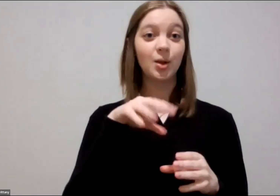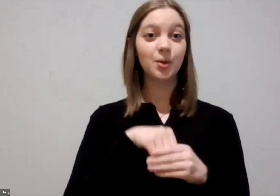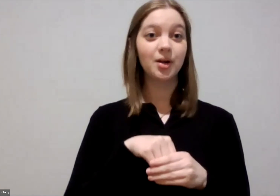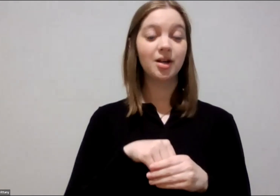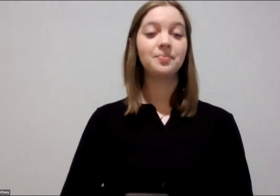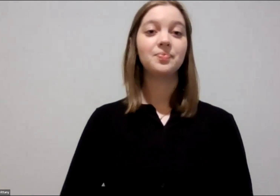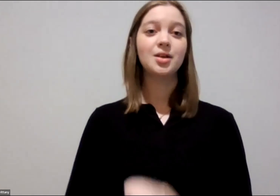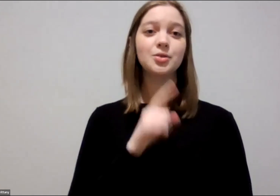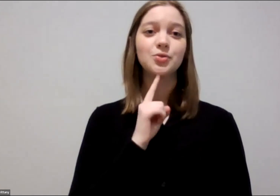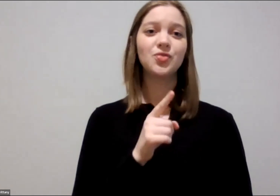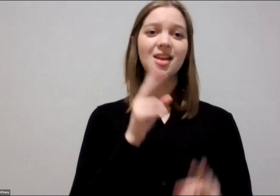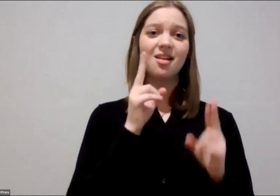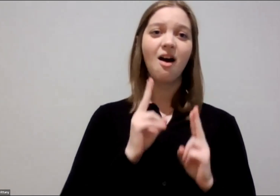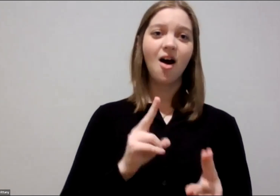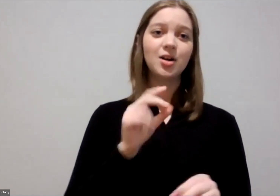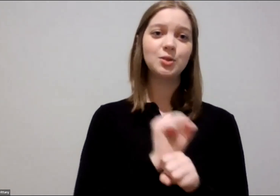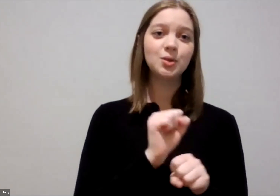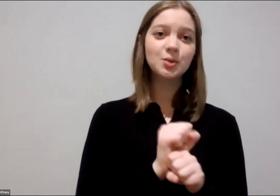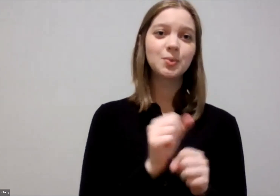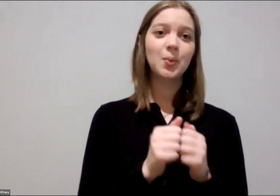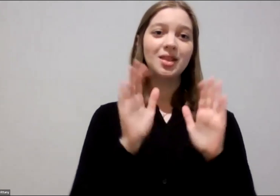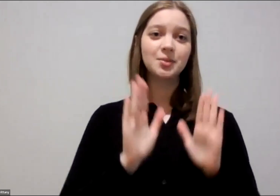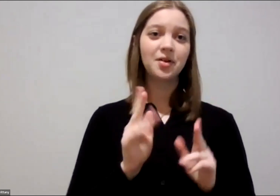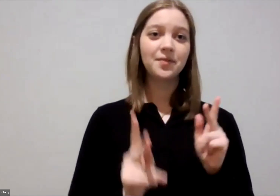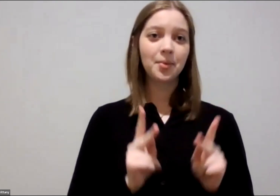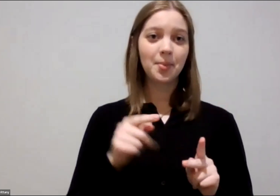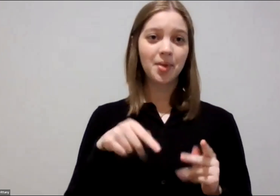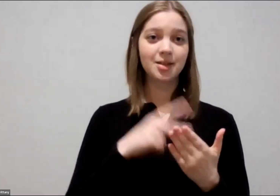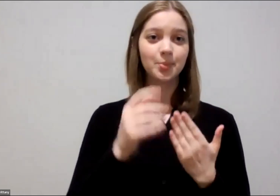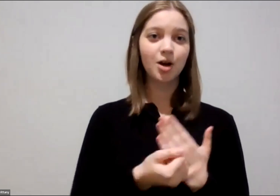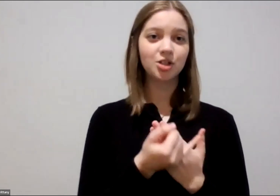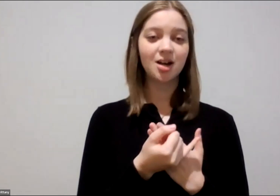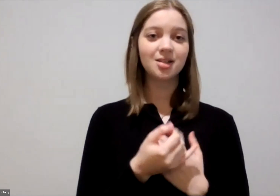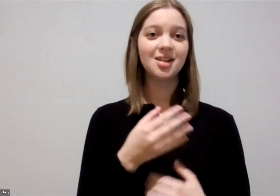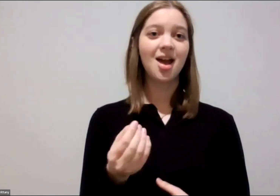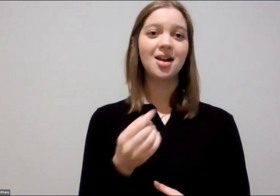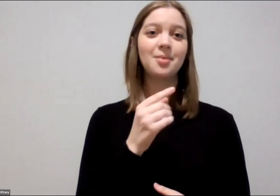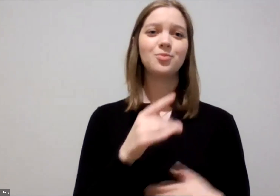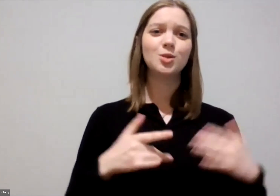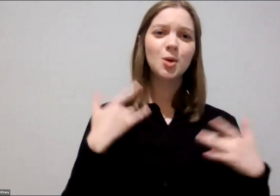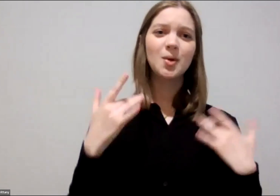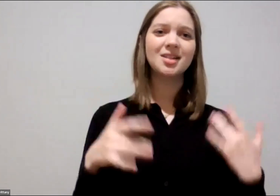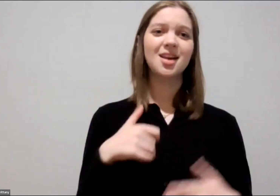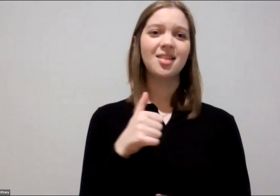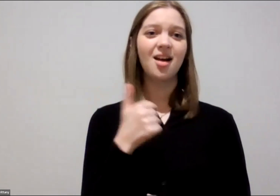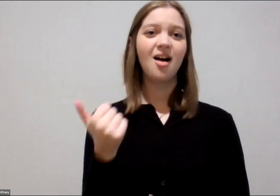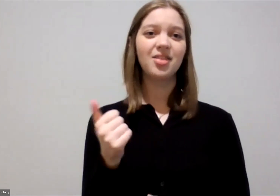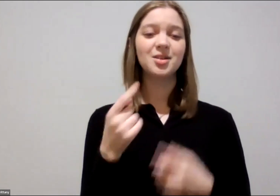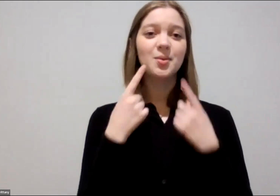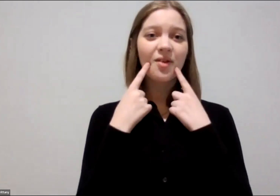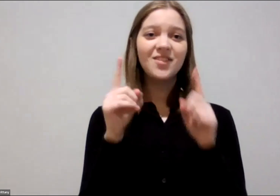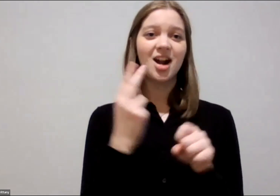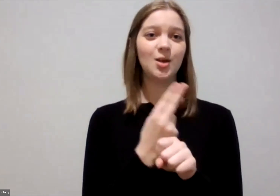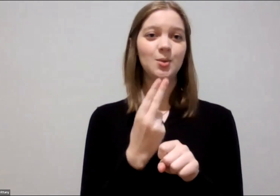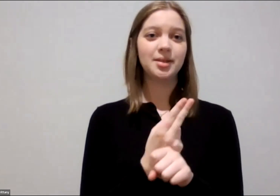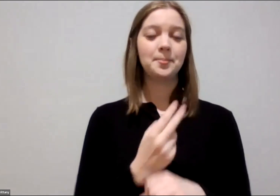So it was just truly an honor to do this work with these wonderful people on this project, and i'm just so excited that others will finally be able to use them.